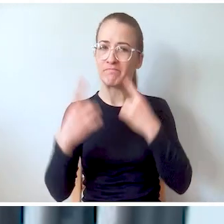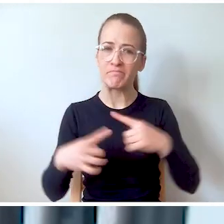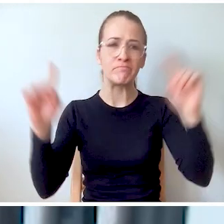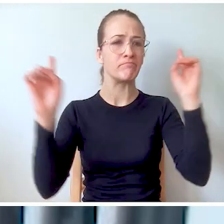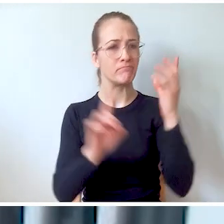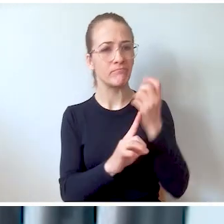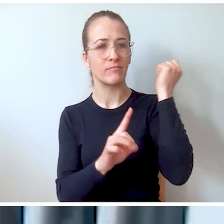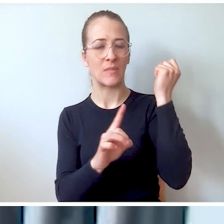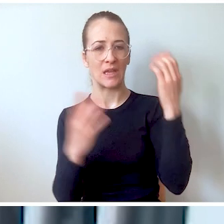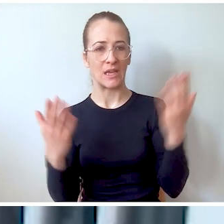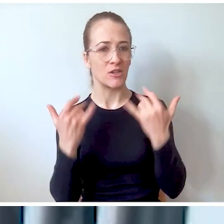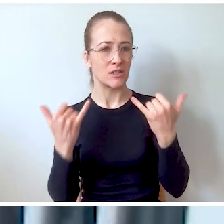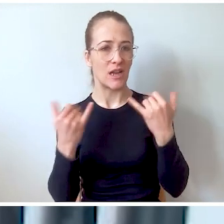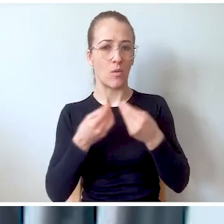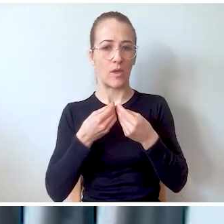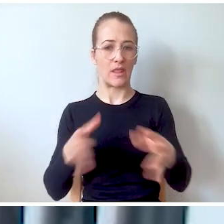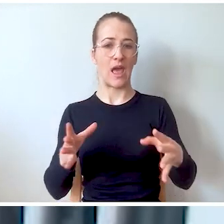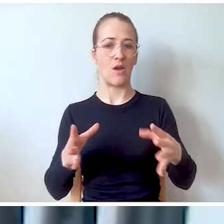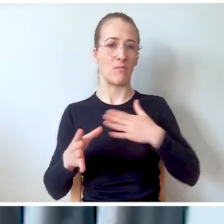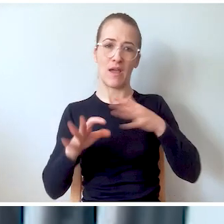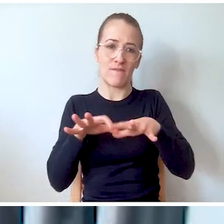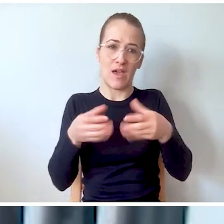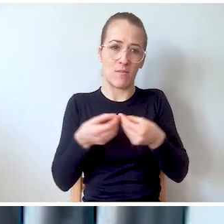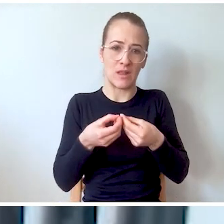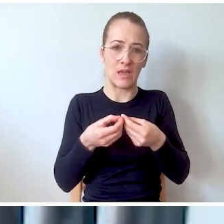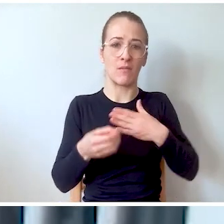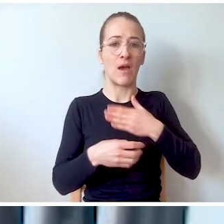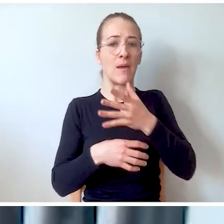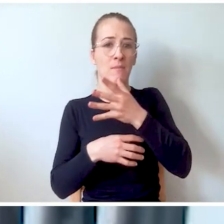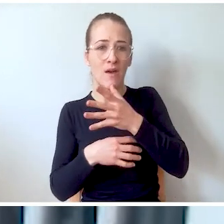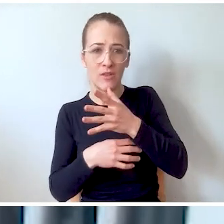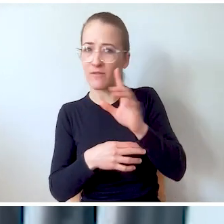without the role of my family, my mother, first and foremost,